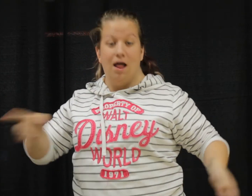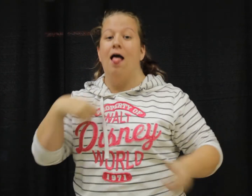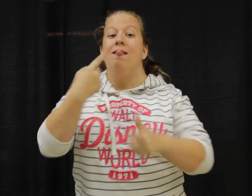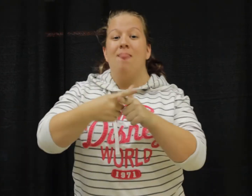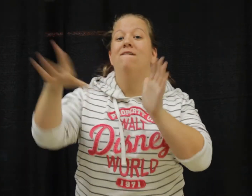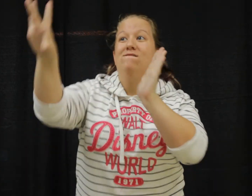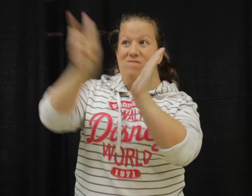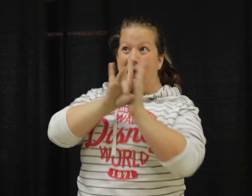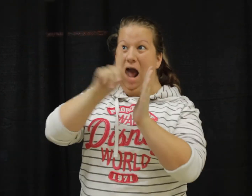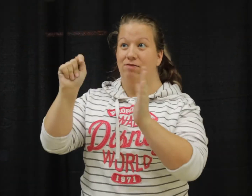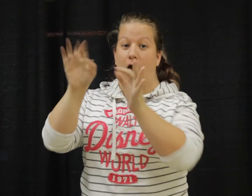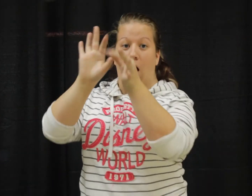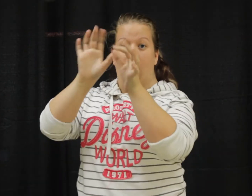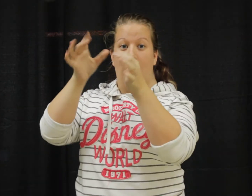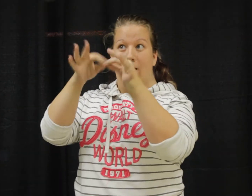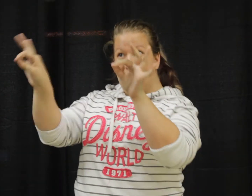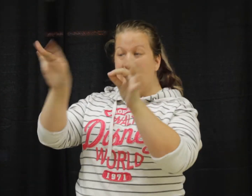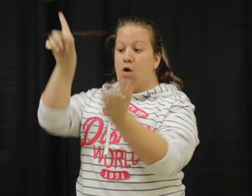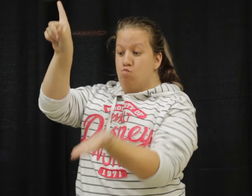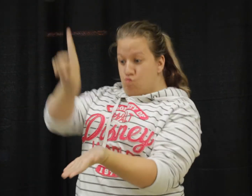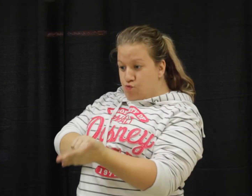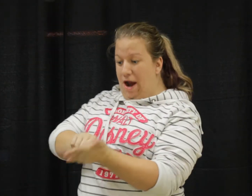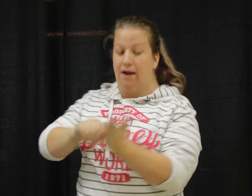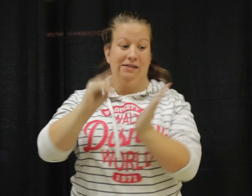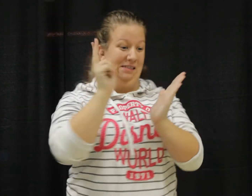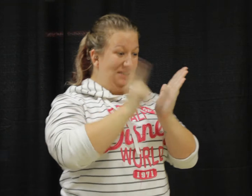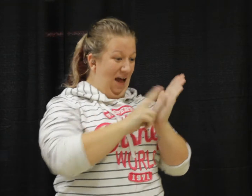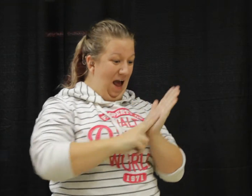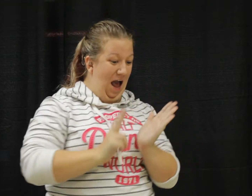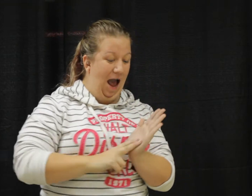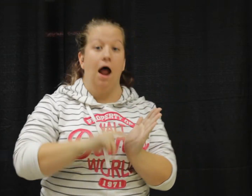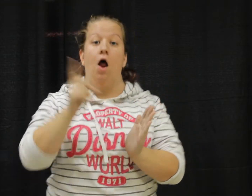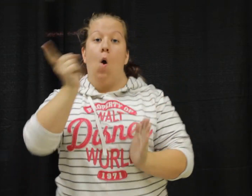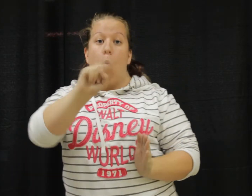Find the forms on the website. Print and sign the forms.